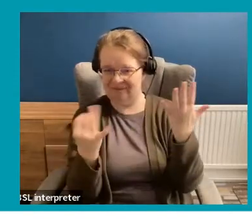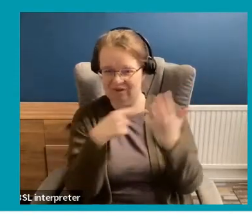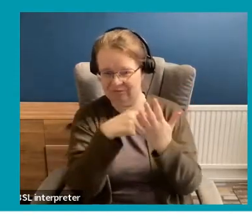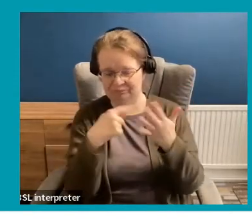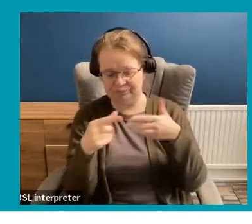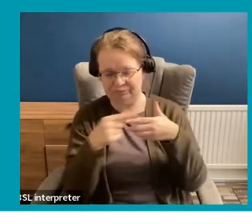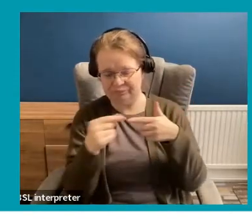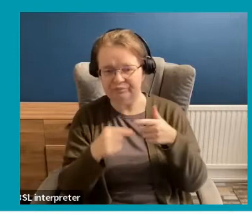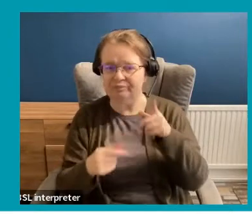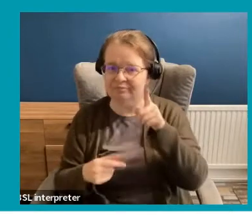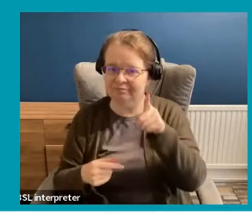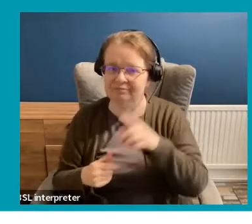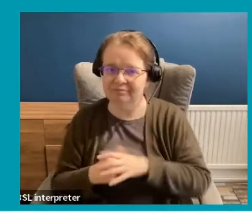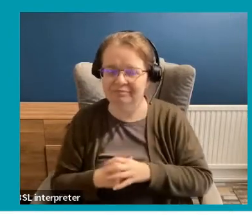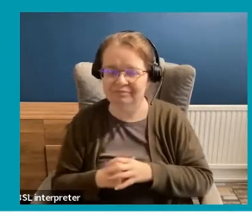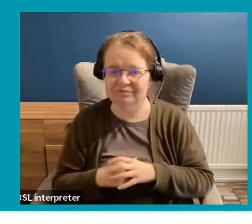I think that is important